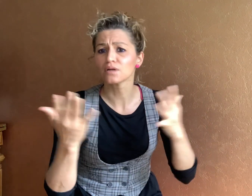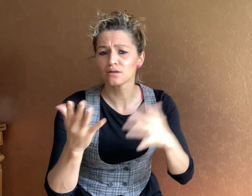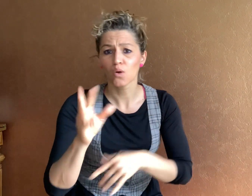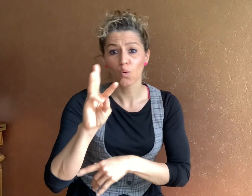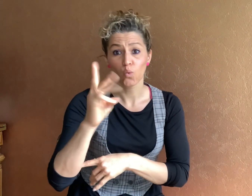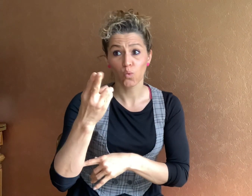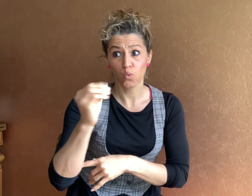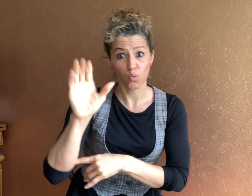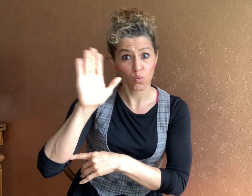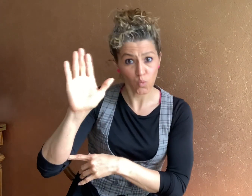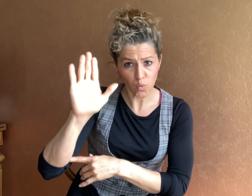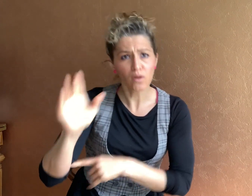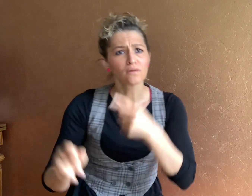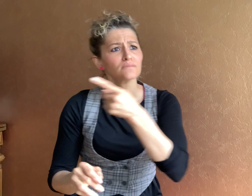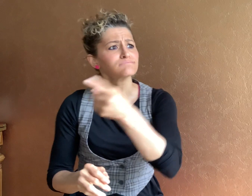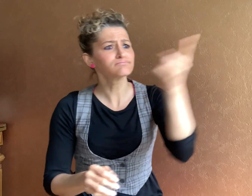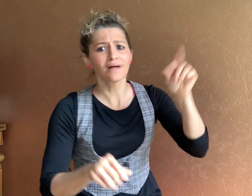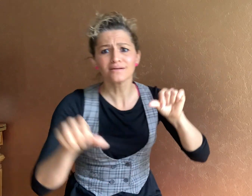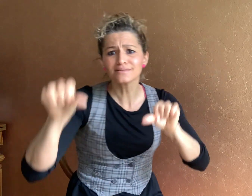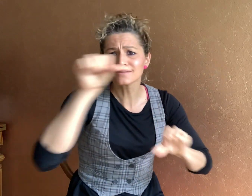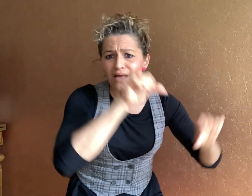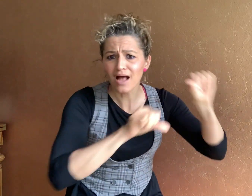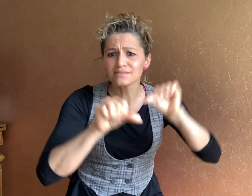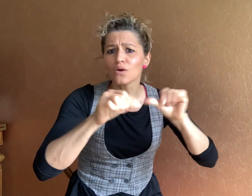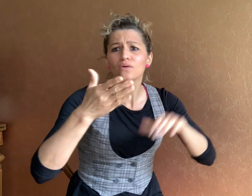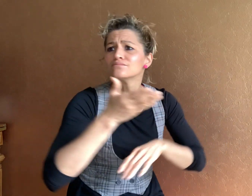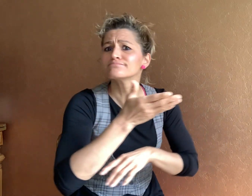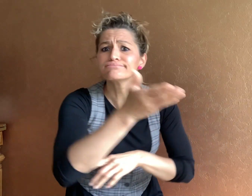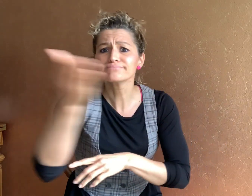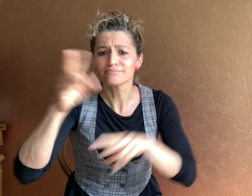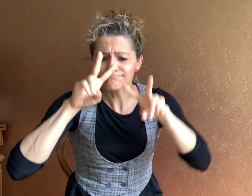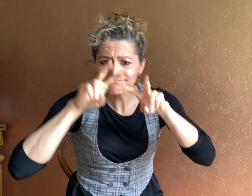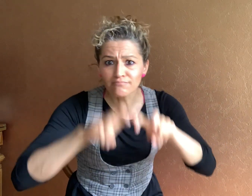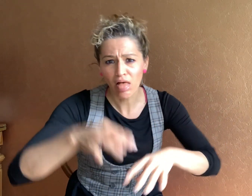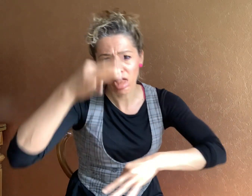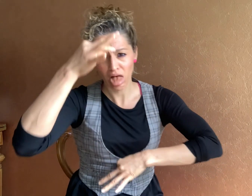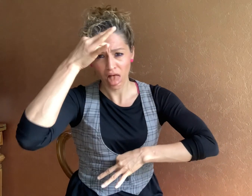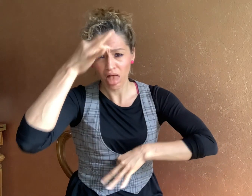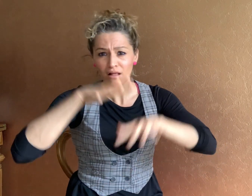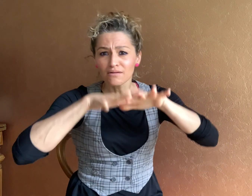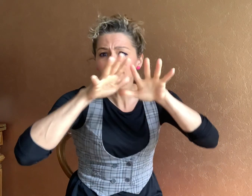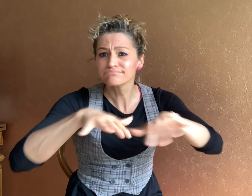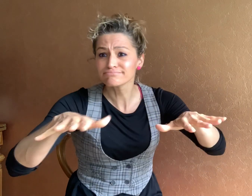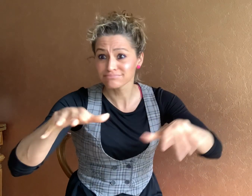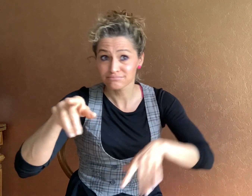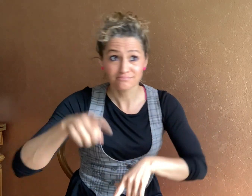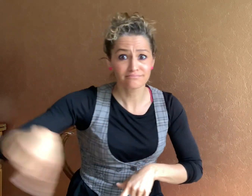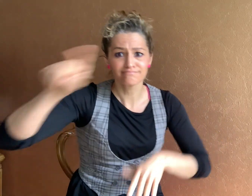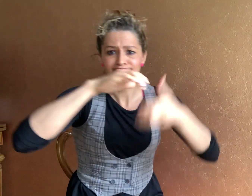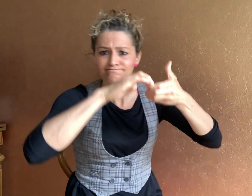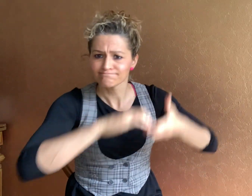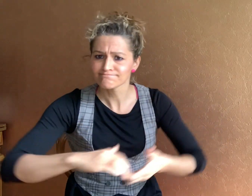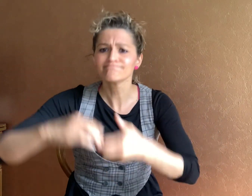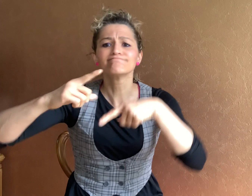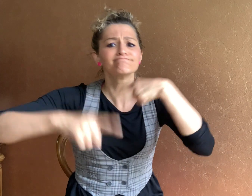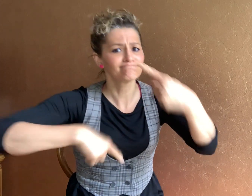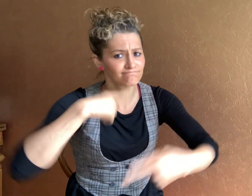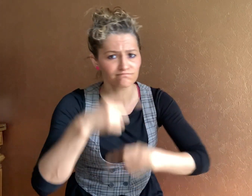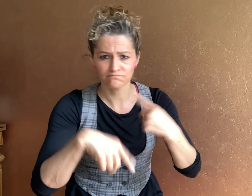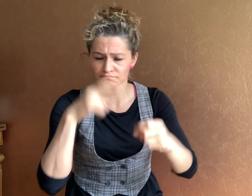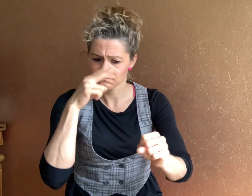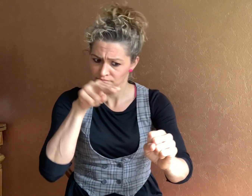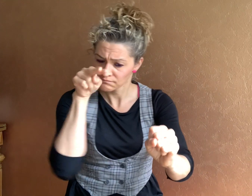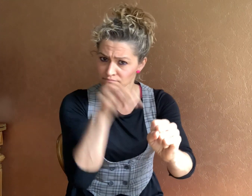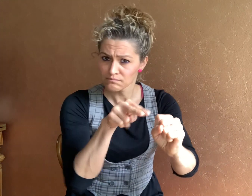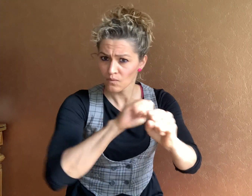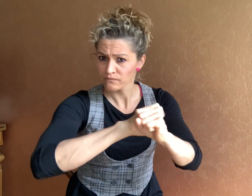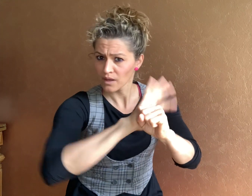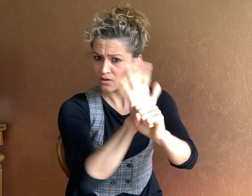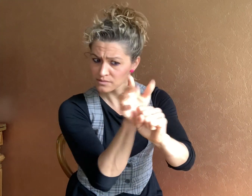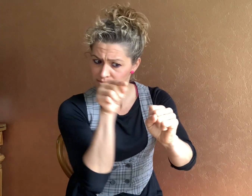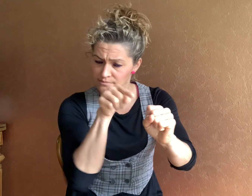to monitor the genetic sequence of the virus